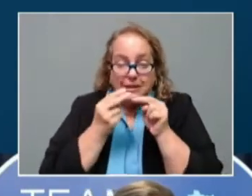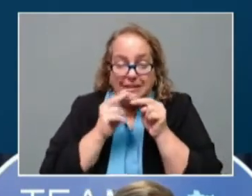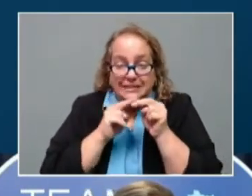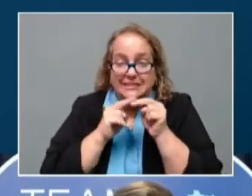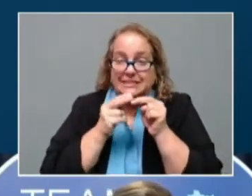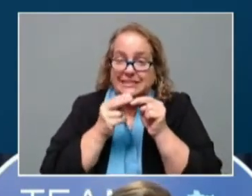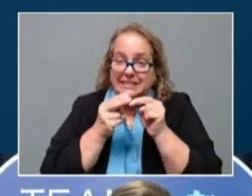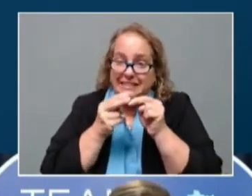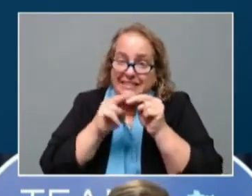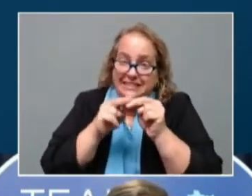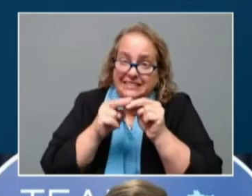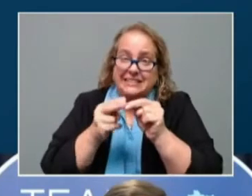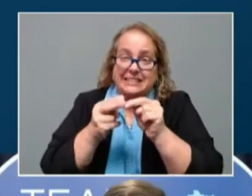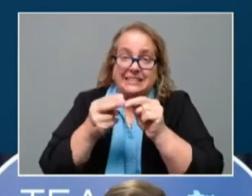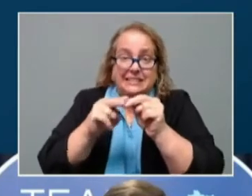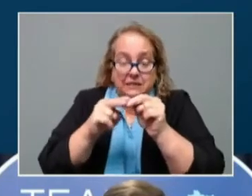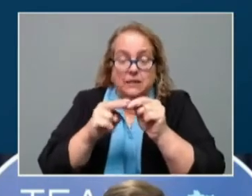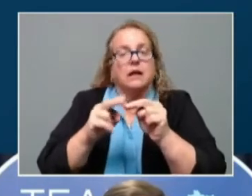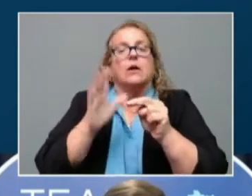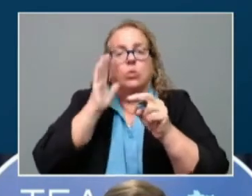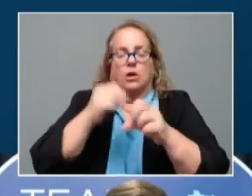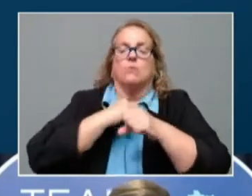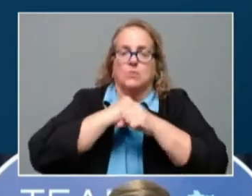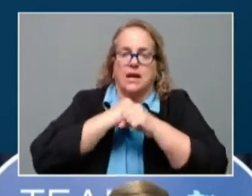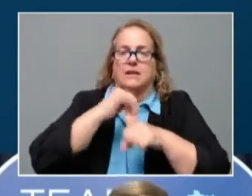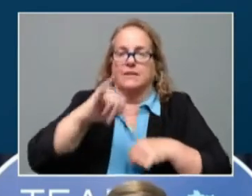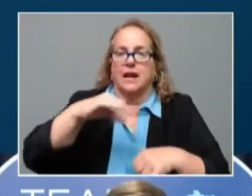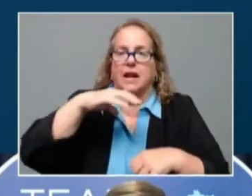group protects the most vulnerable among us. And we're gonna talk about